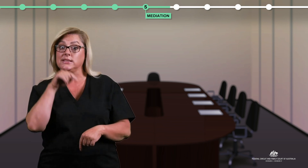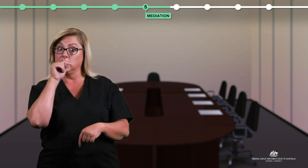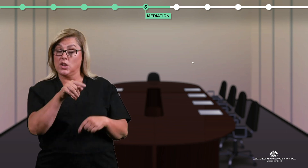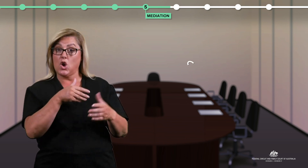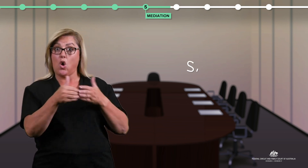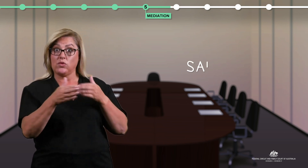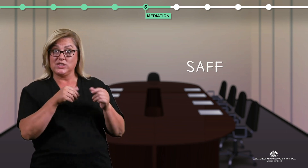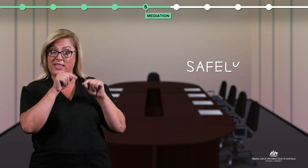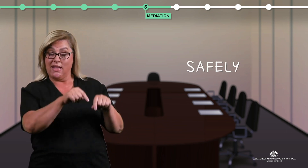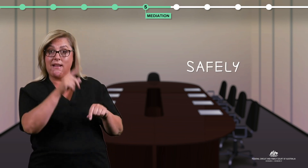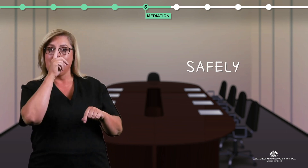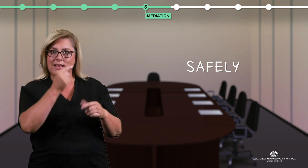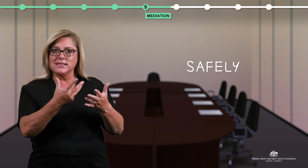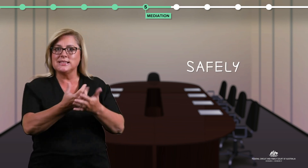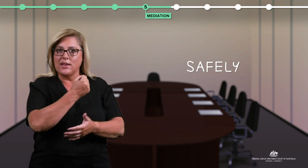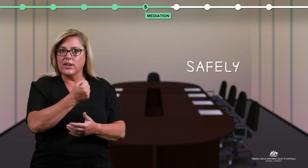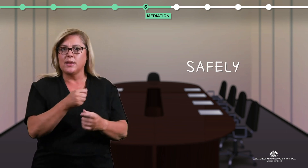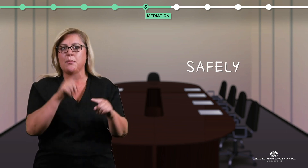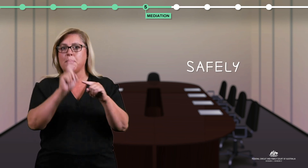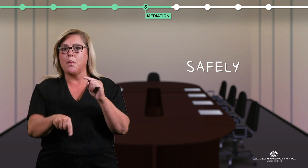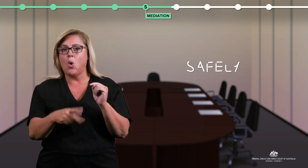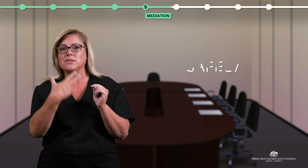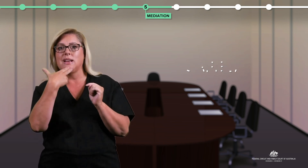Resolving your matter through mediation can be done safely